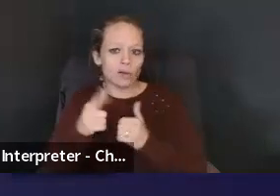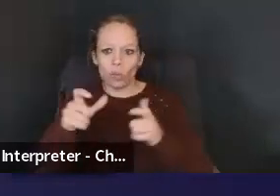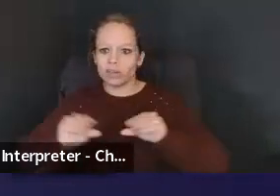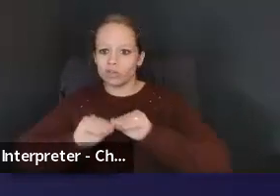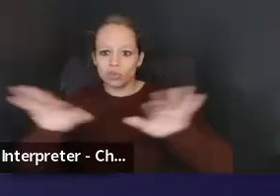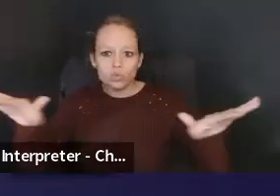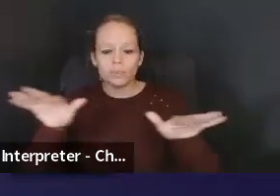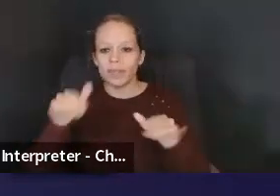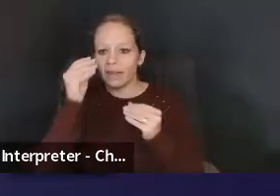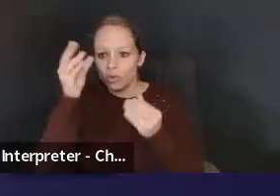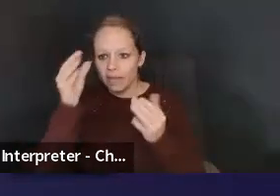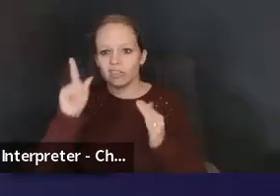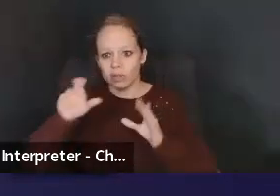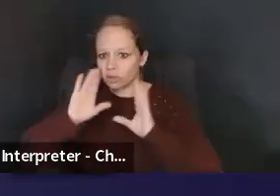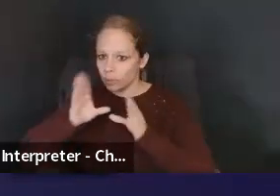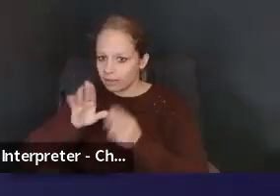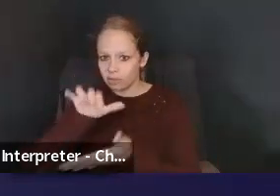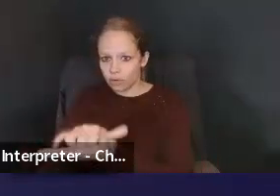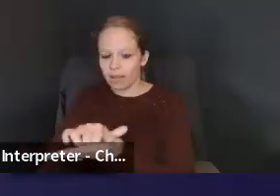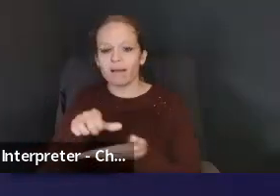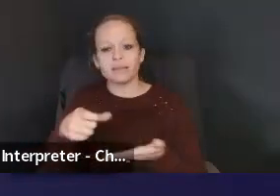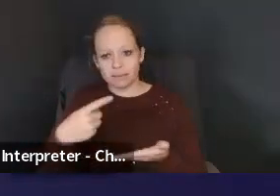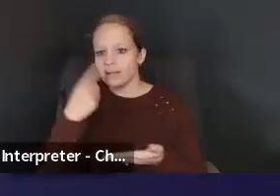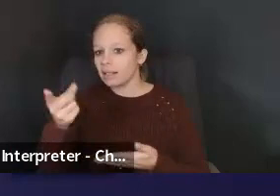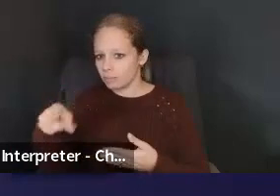to make sure you pay attention to that and say that you will disseminate in the ways that they